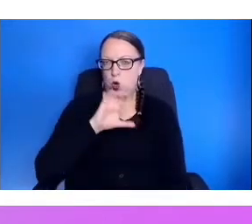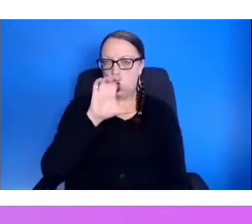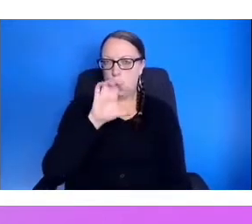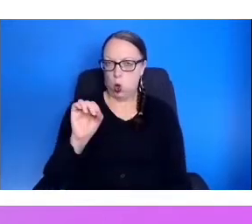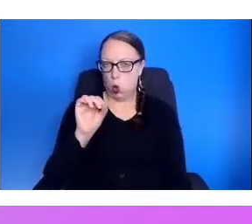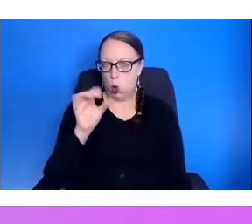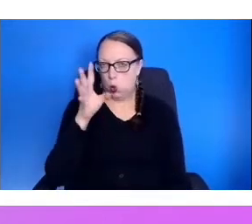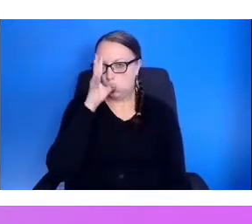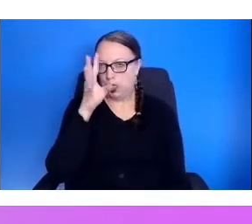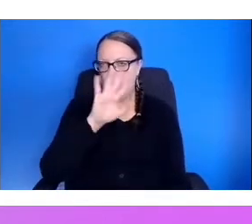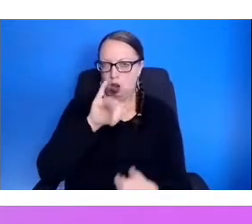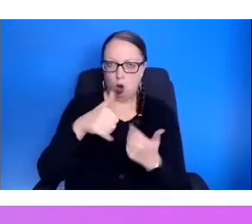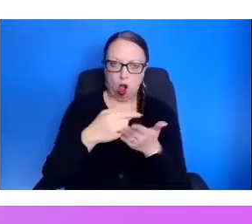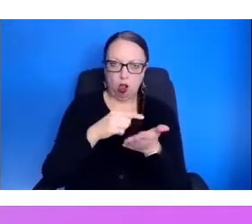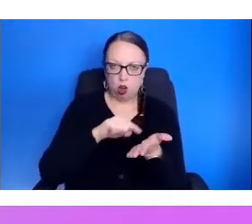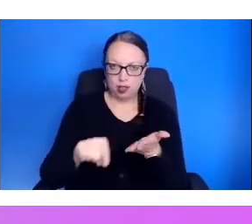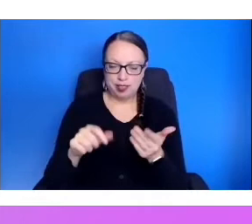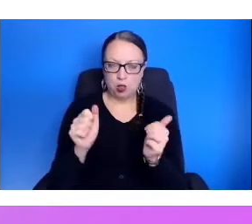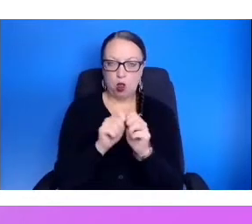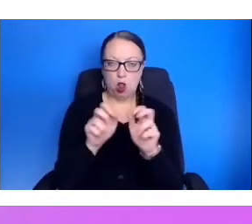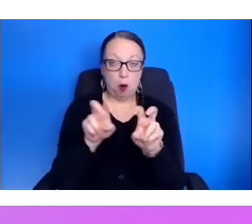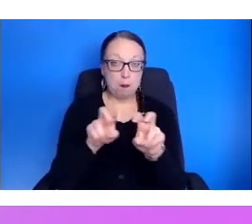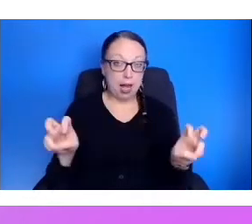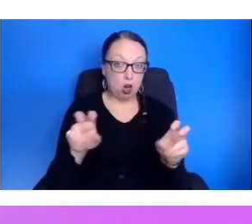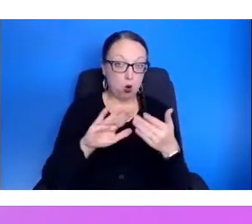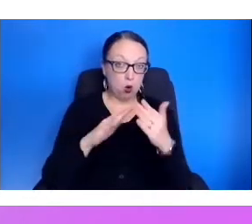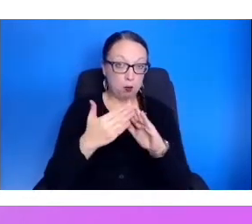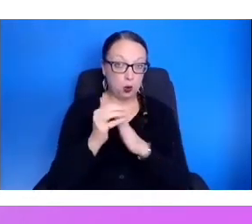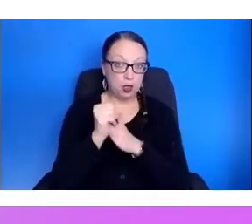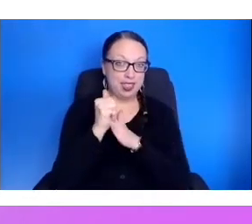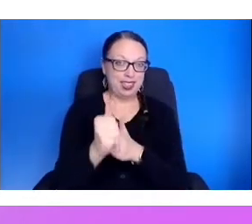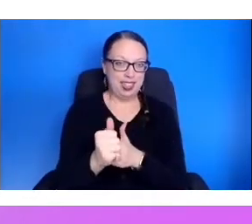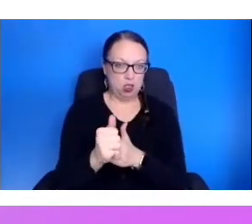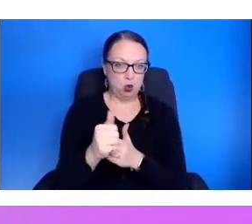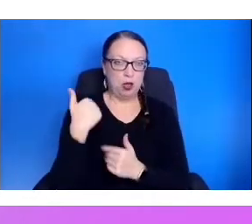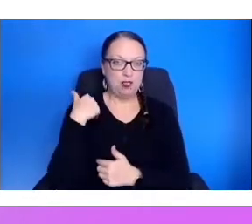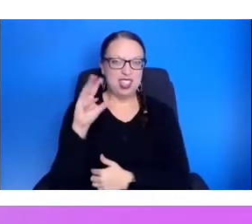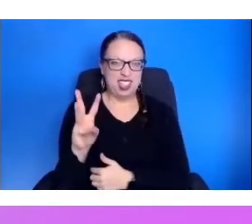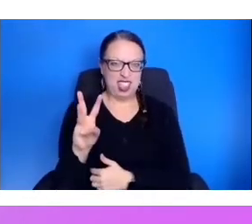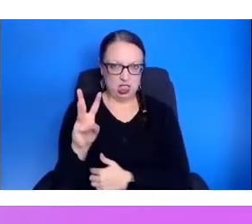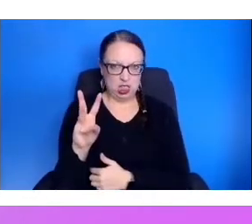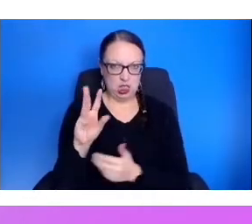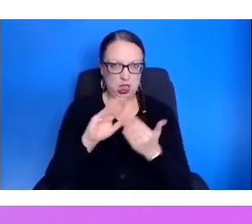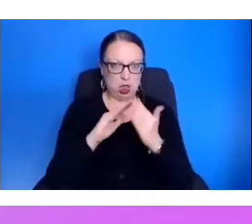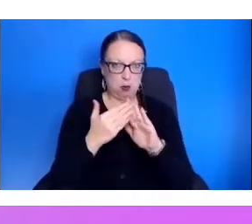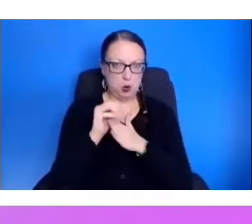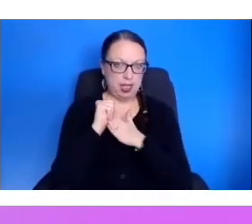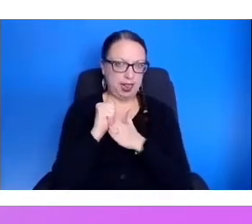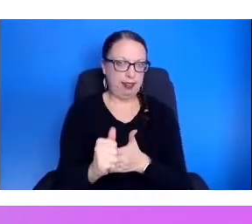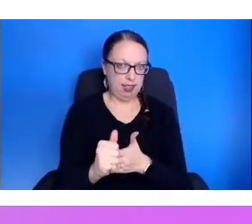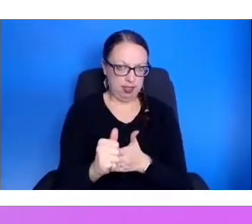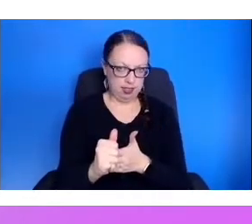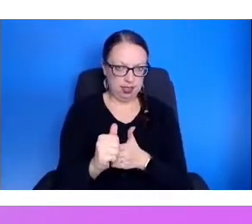with our panel community leads, so these are our six community leads that represent the six panel communities